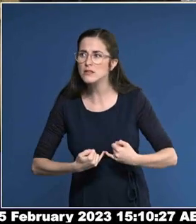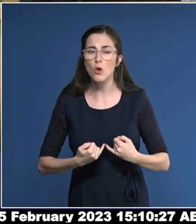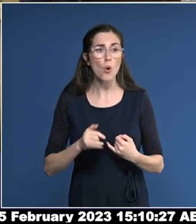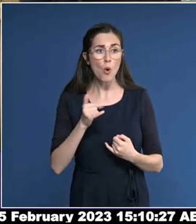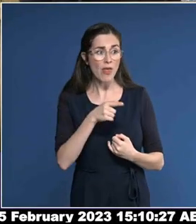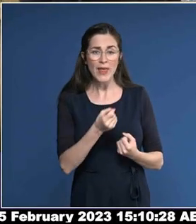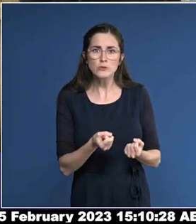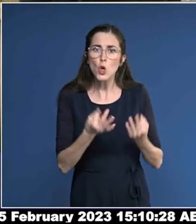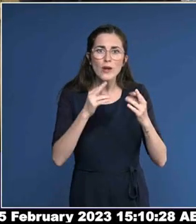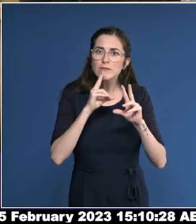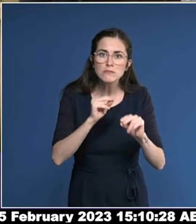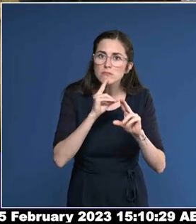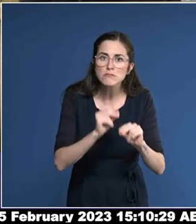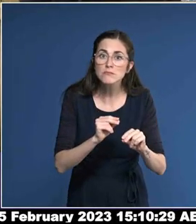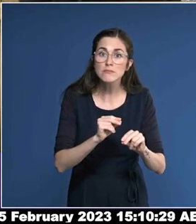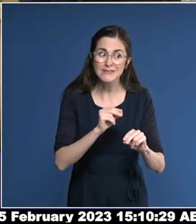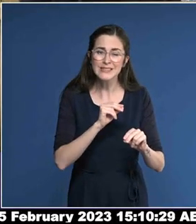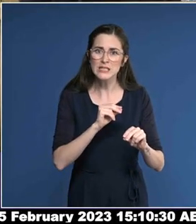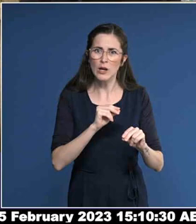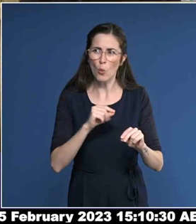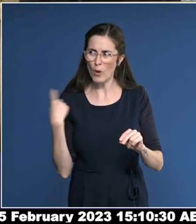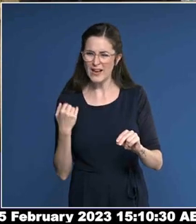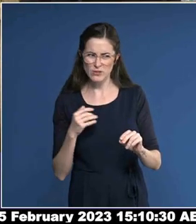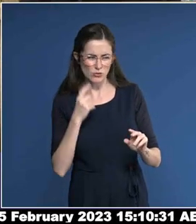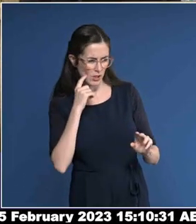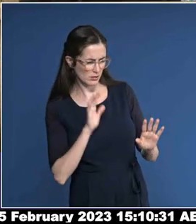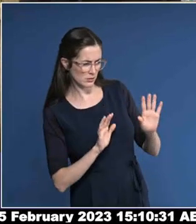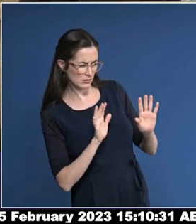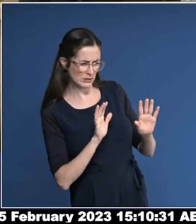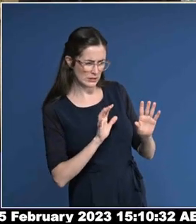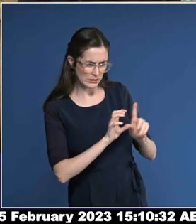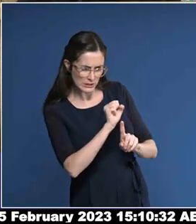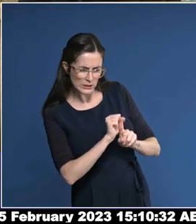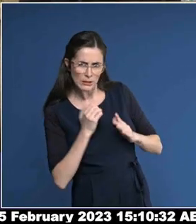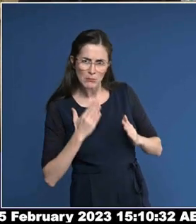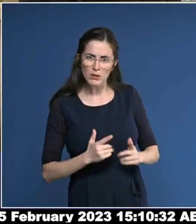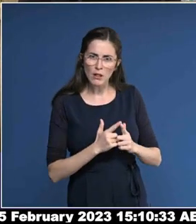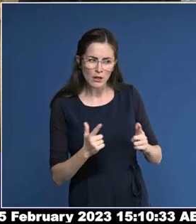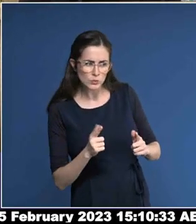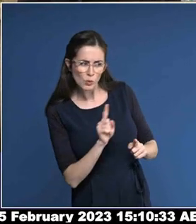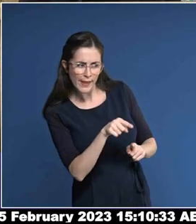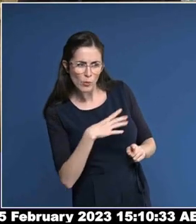And so we need to be highly attuned to the fact that we may well have staff members who